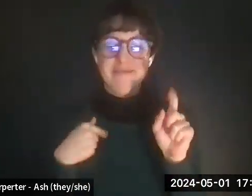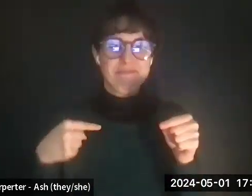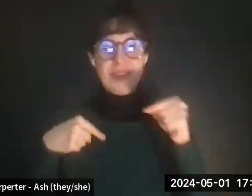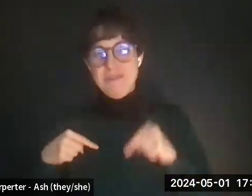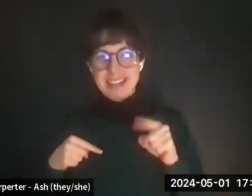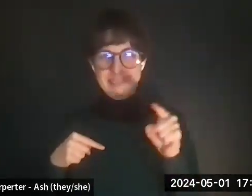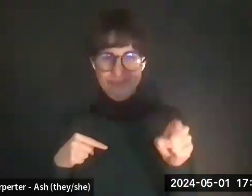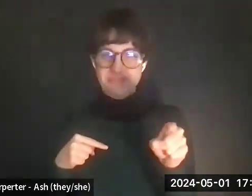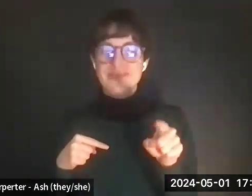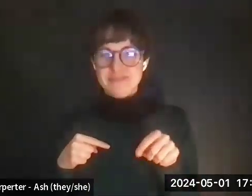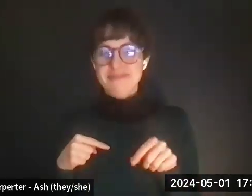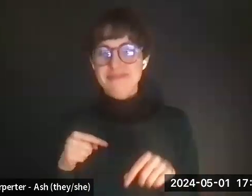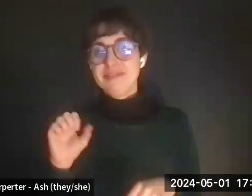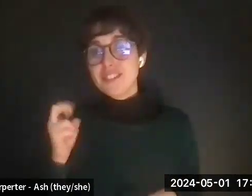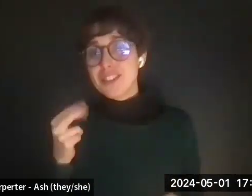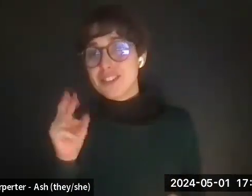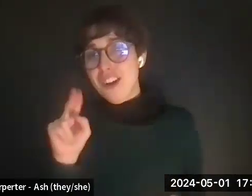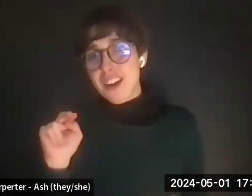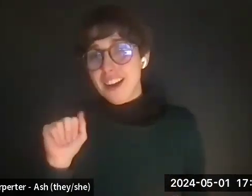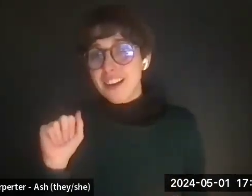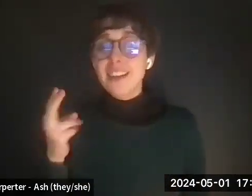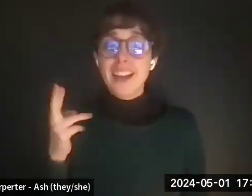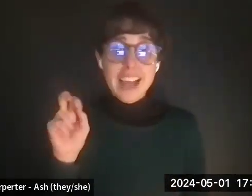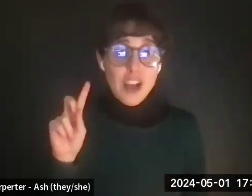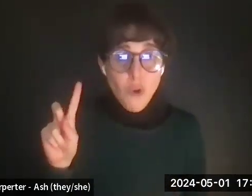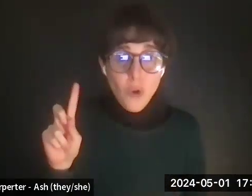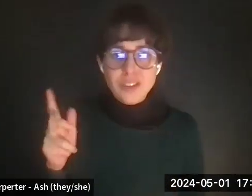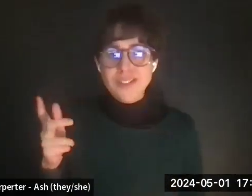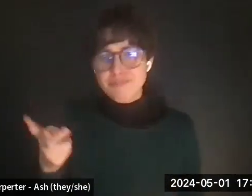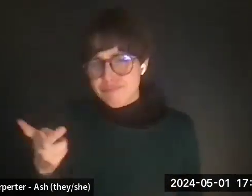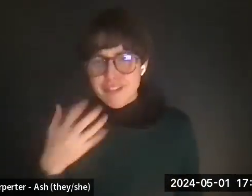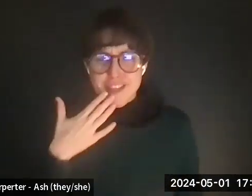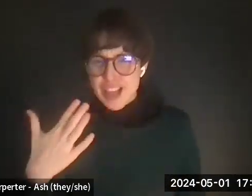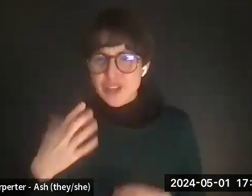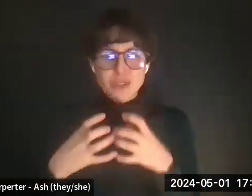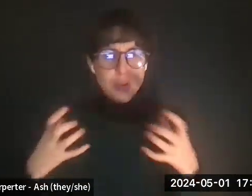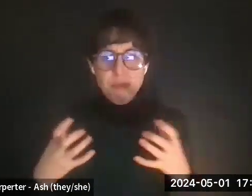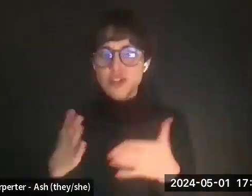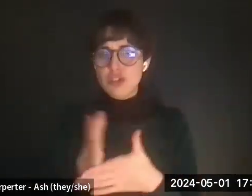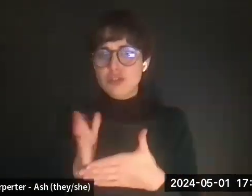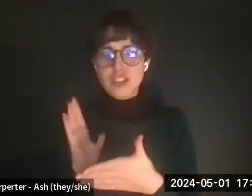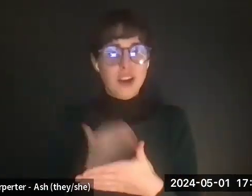So again, Shauna, thank you so much Harold, thank you so much for sharing all of the quality work that is happening with OHP.